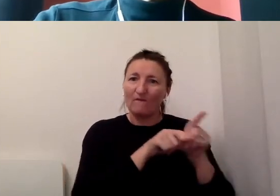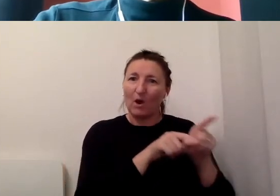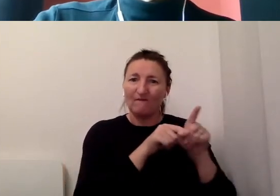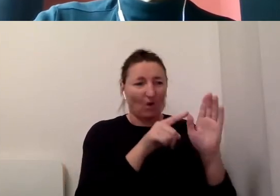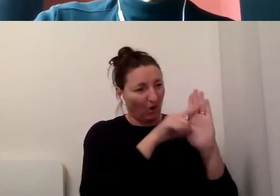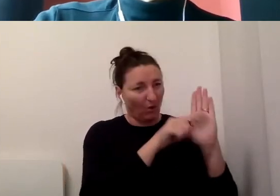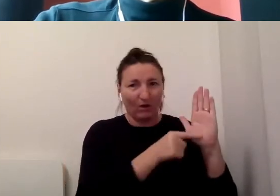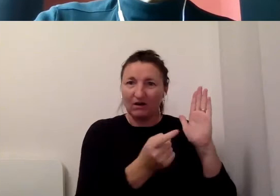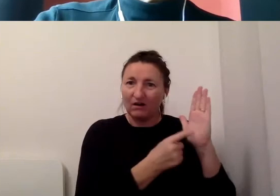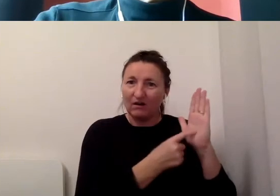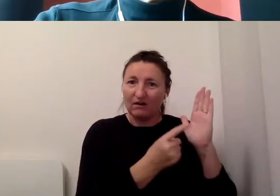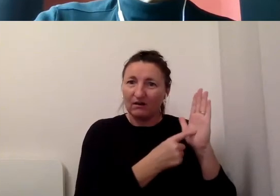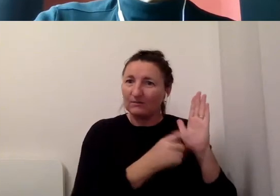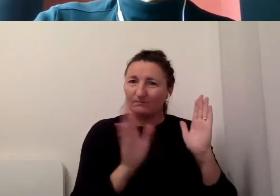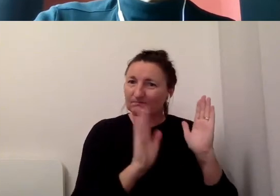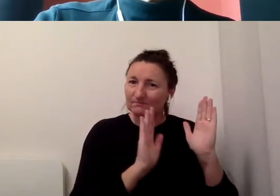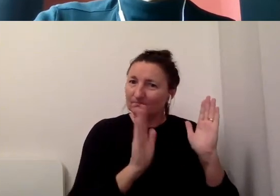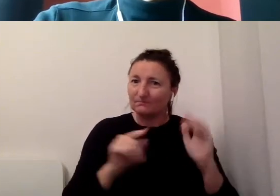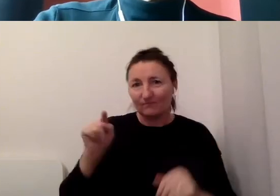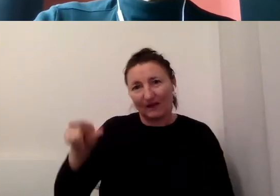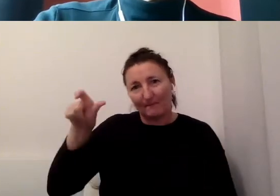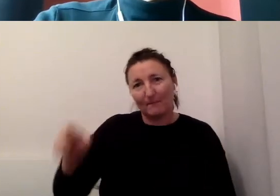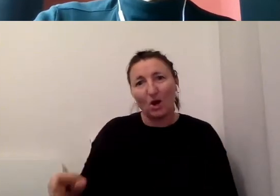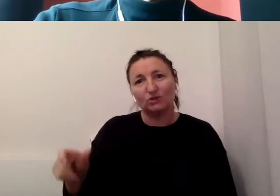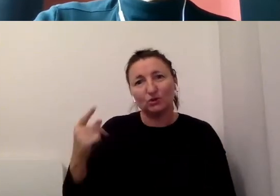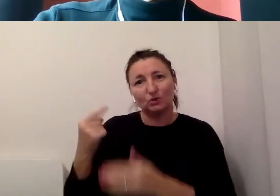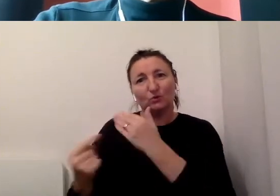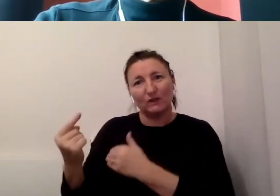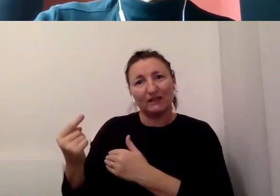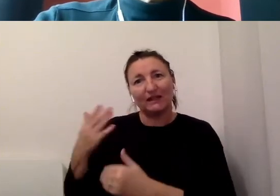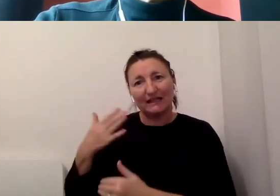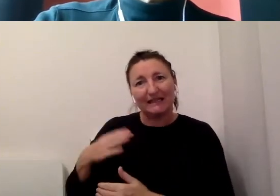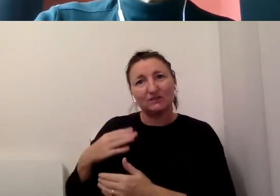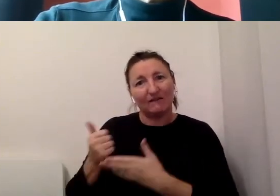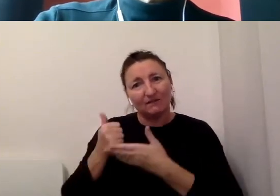that person who's had that experience and now needs support at home, at the forefront,